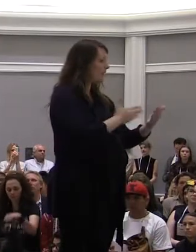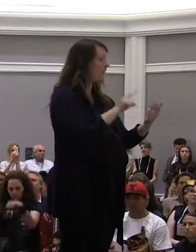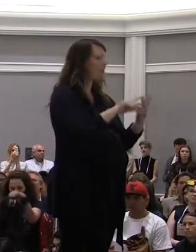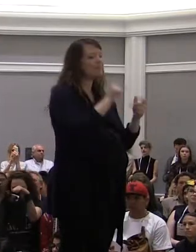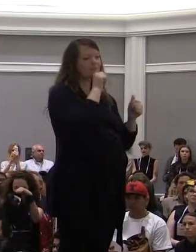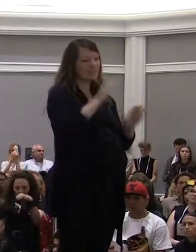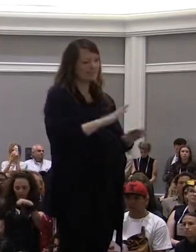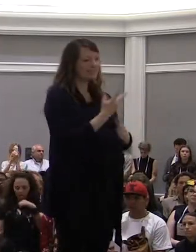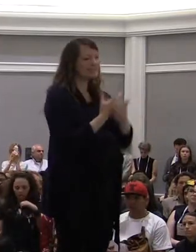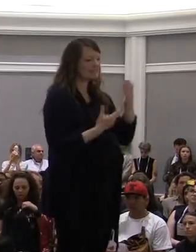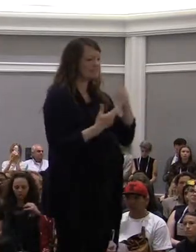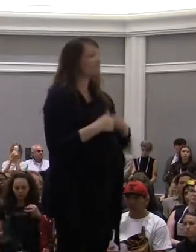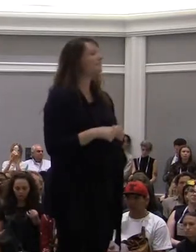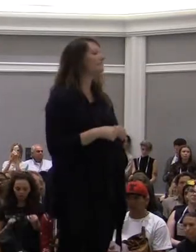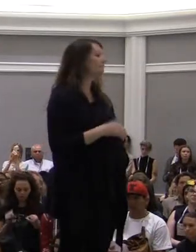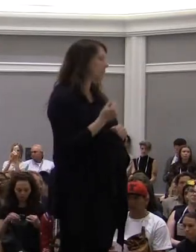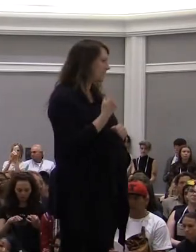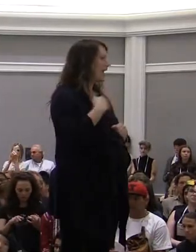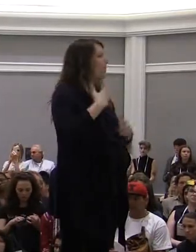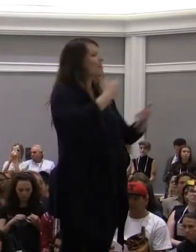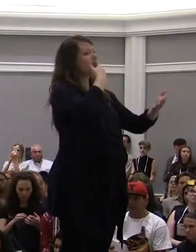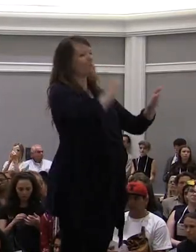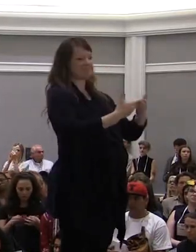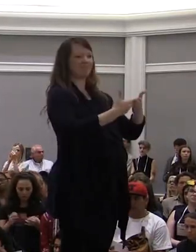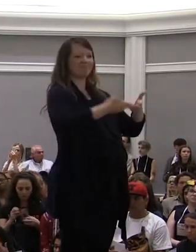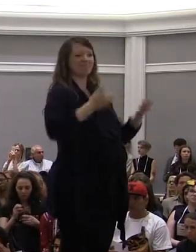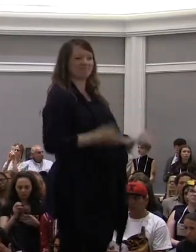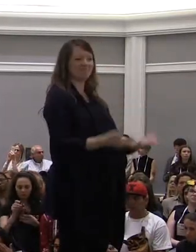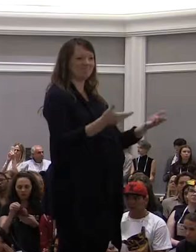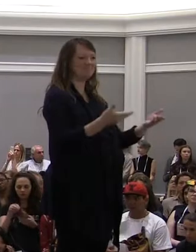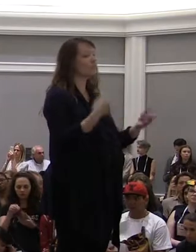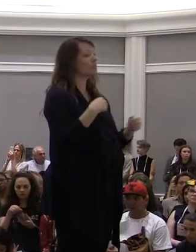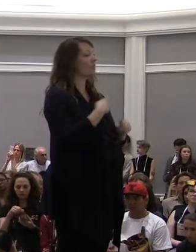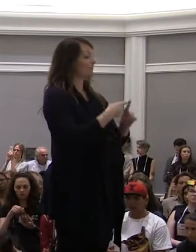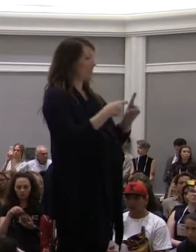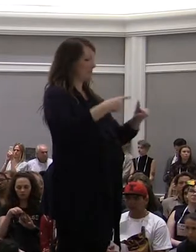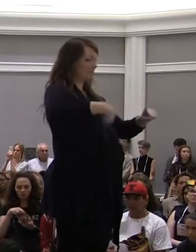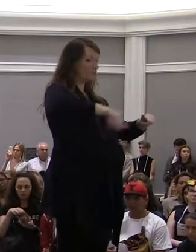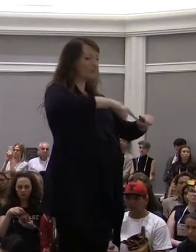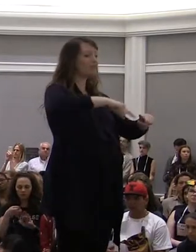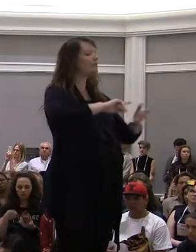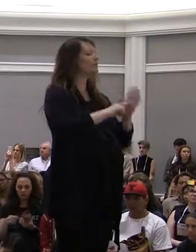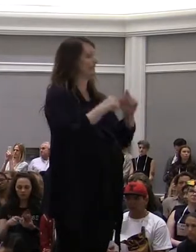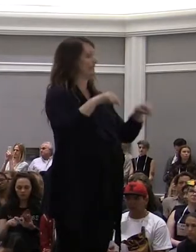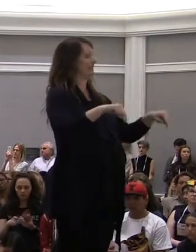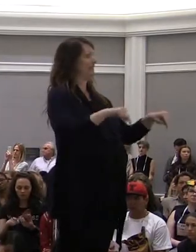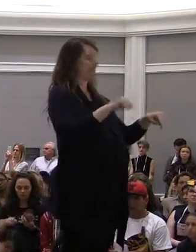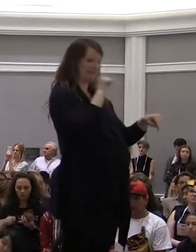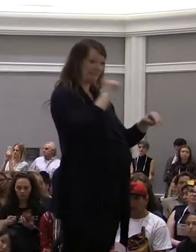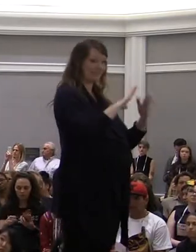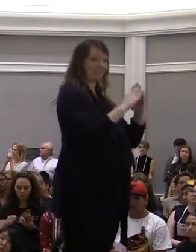so that we can do this in a good way. Since we do come from circles, we are in an urban community of indigenous folks,